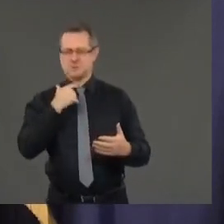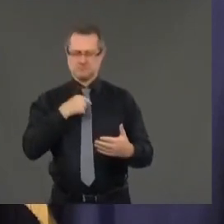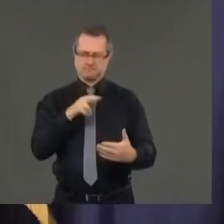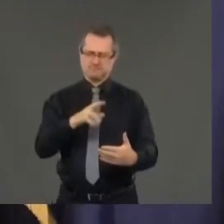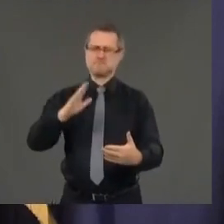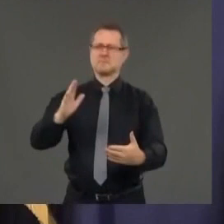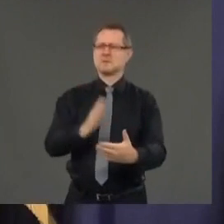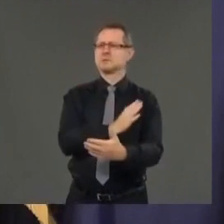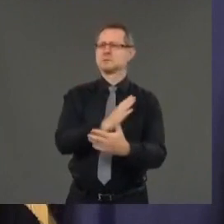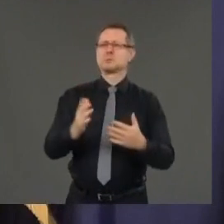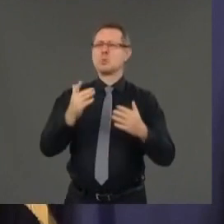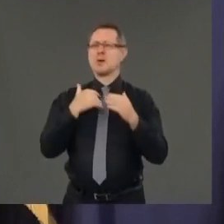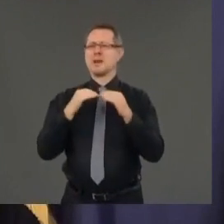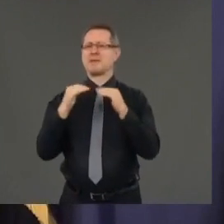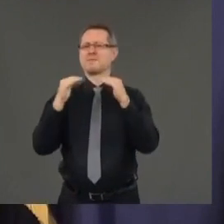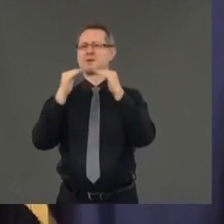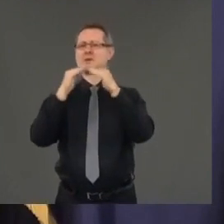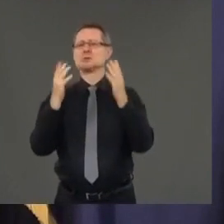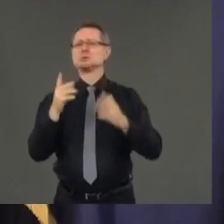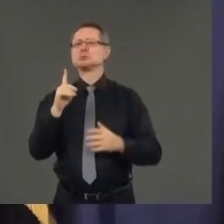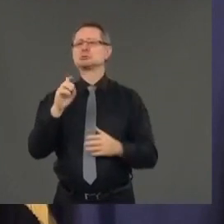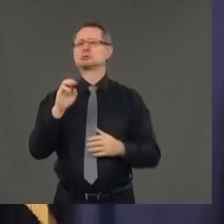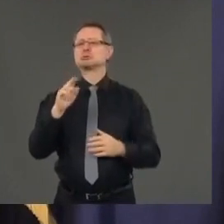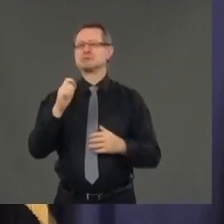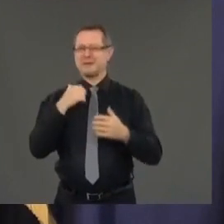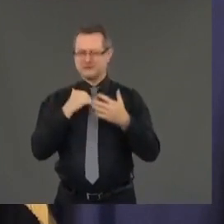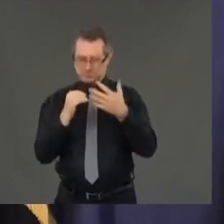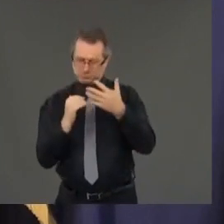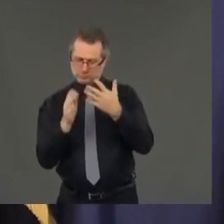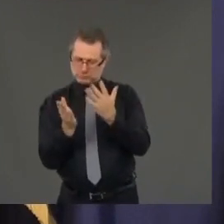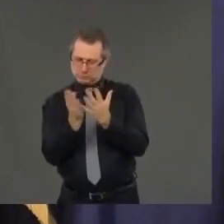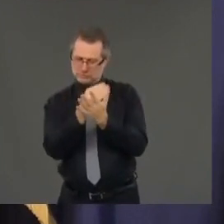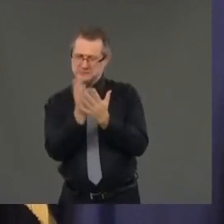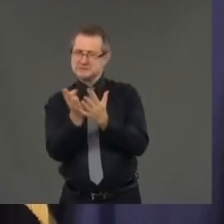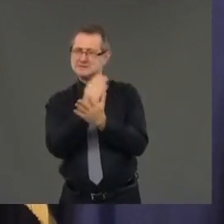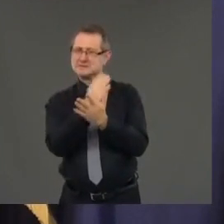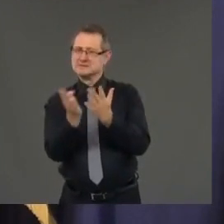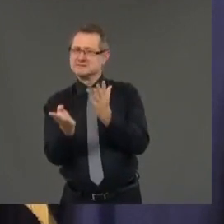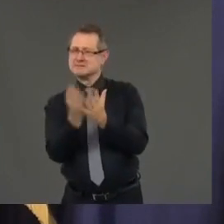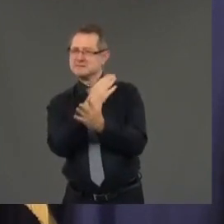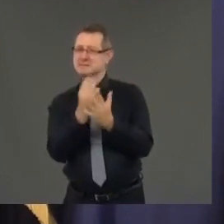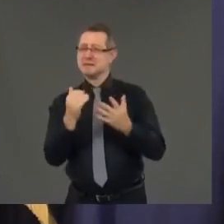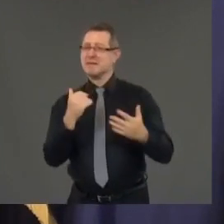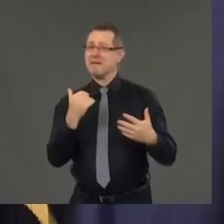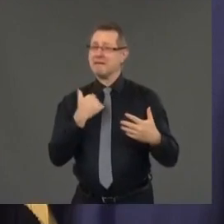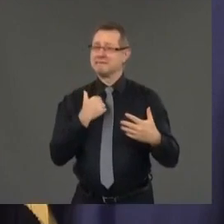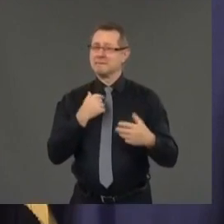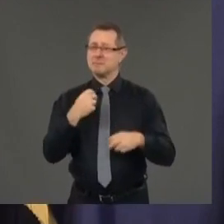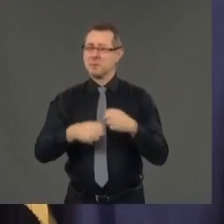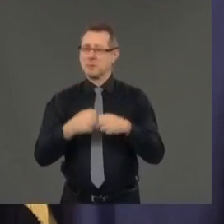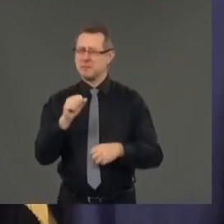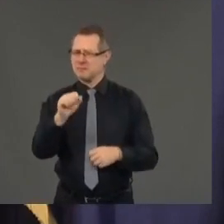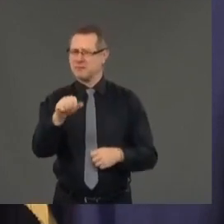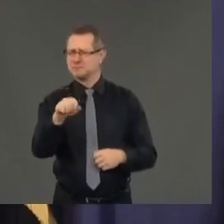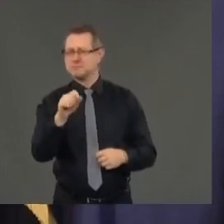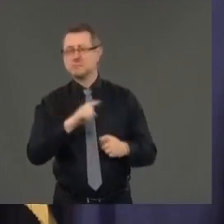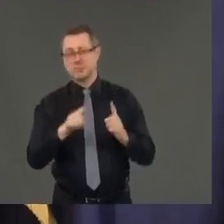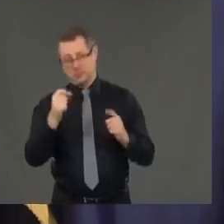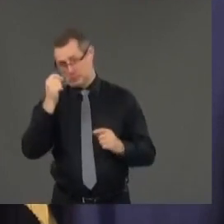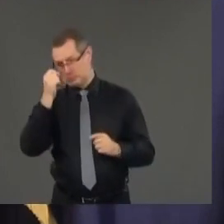RIGHT? THERE'S A SPECTRE AND THERE'S DEGREES.